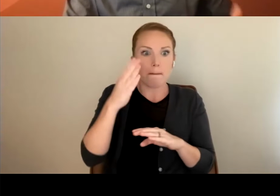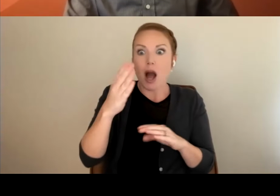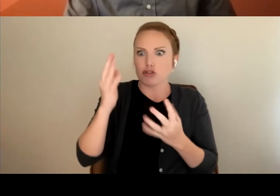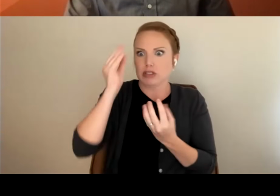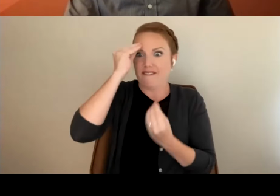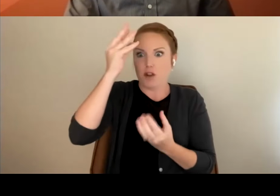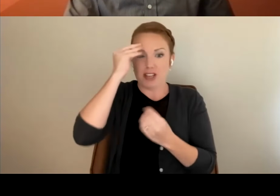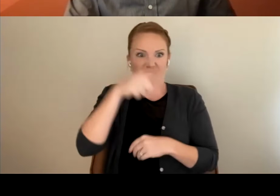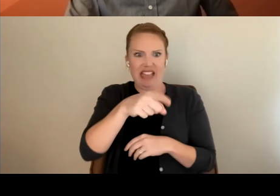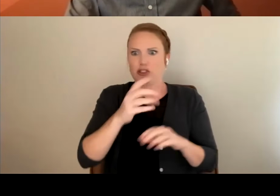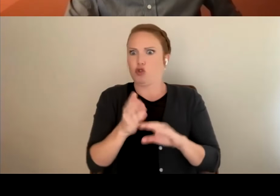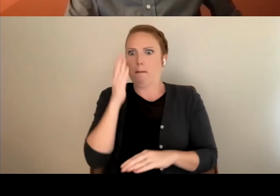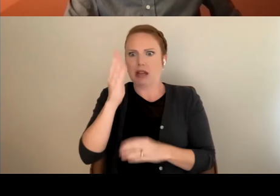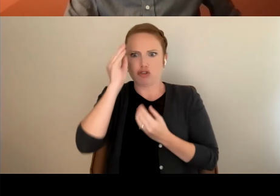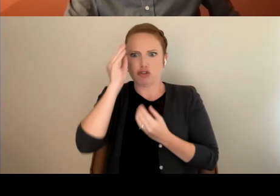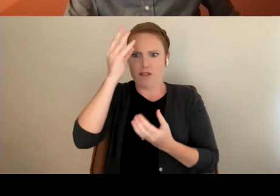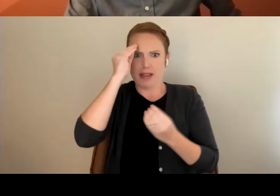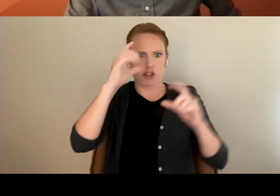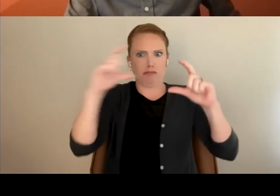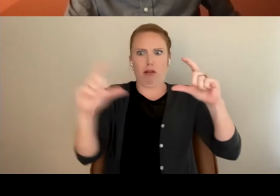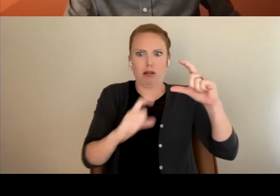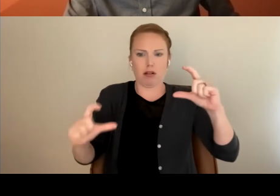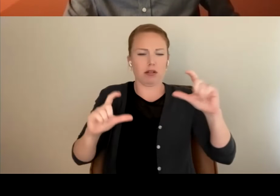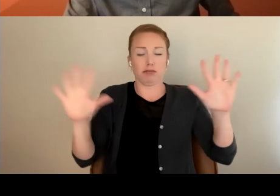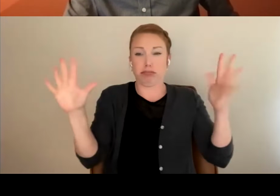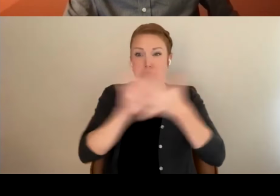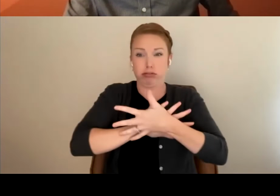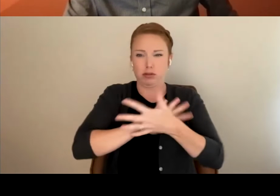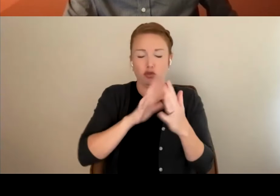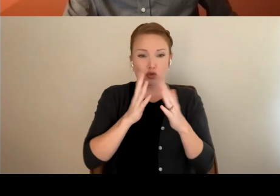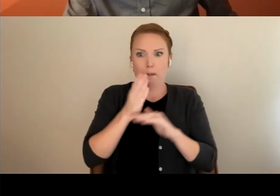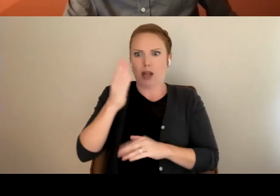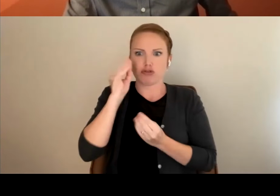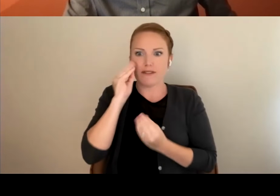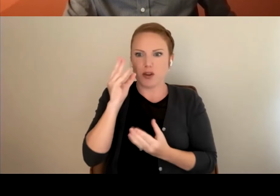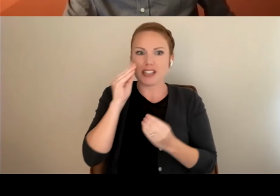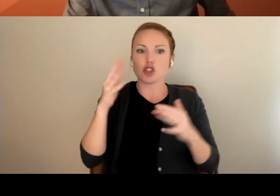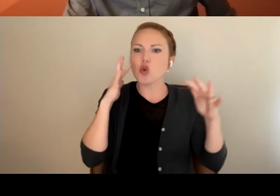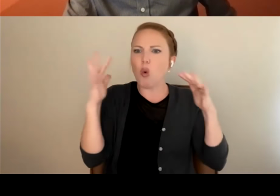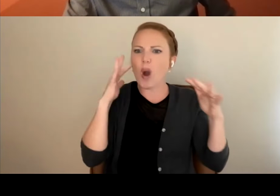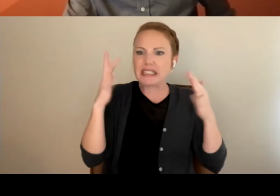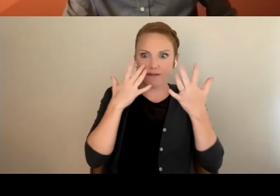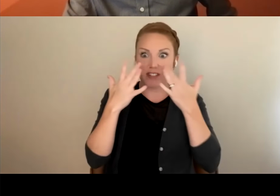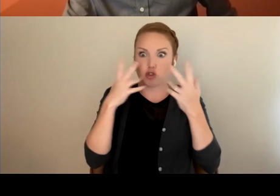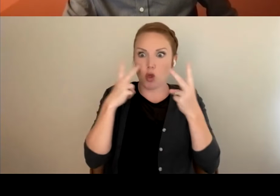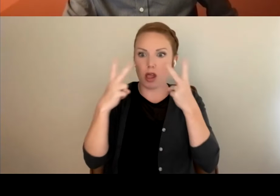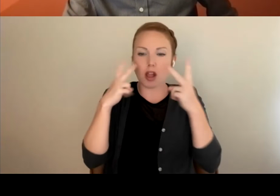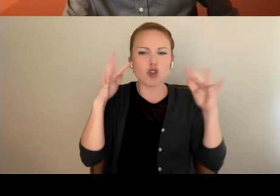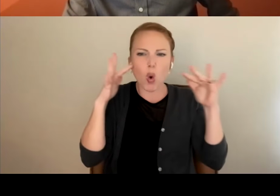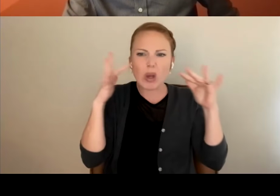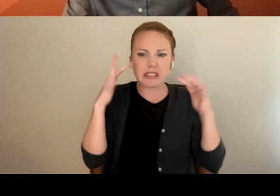don't map onto meaning. Here's another example, again won't go through all of it, but for